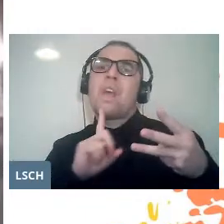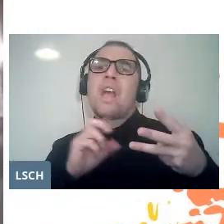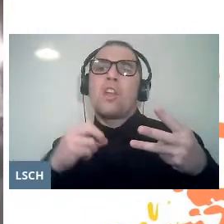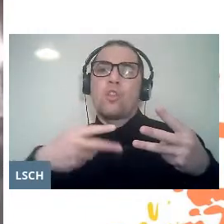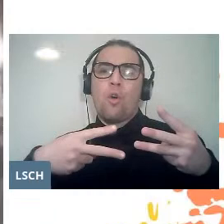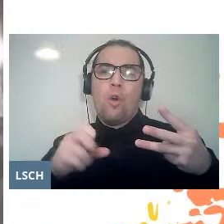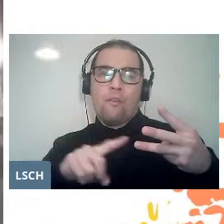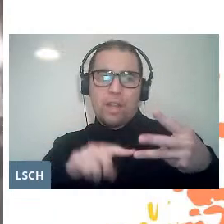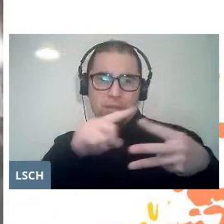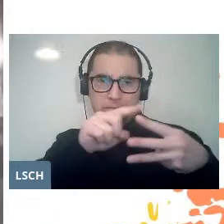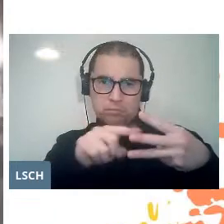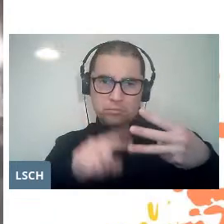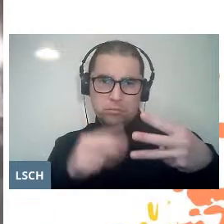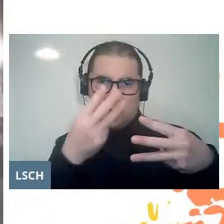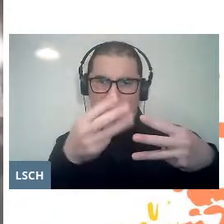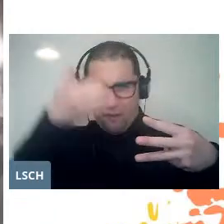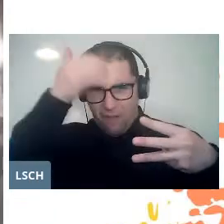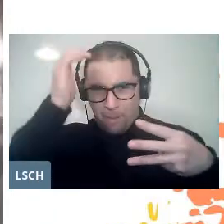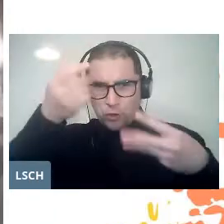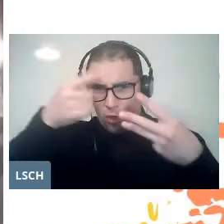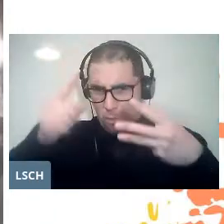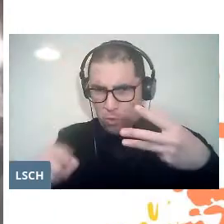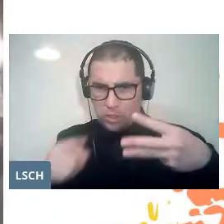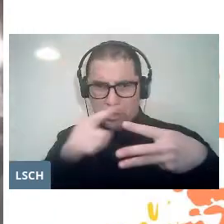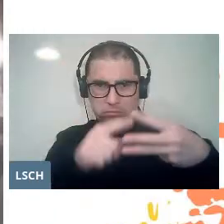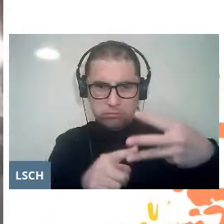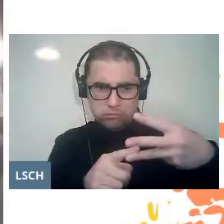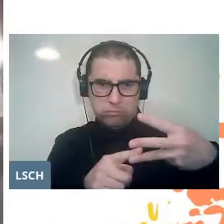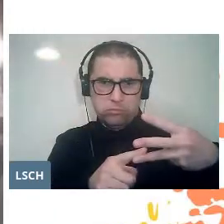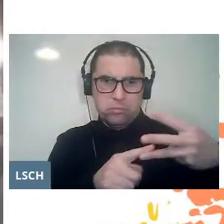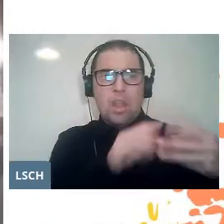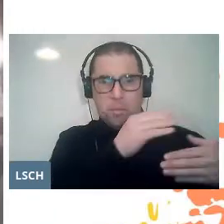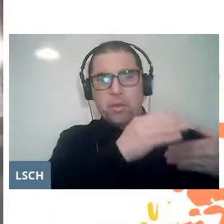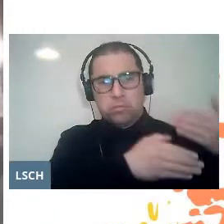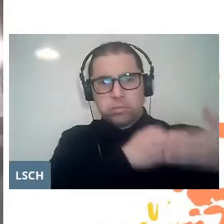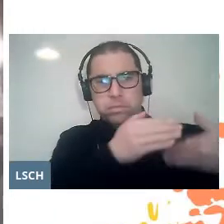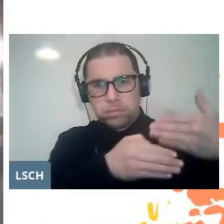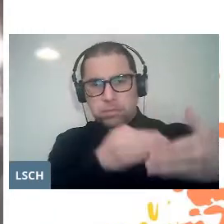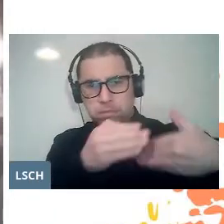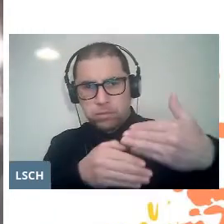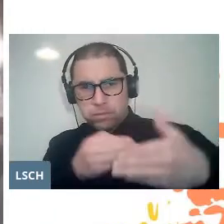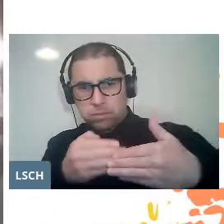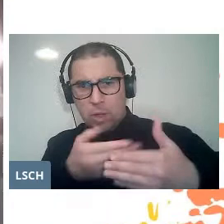The evolution of the symphonic structure from the middle of the 18th century